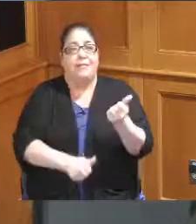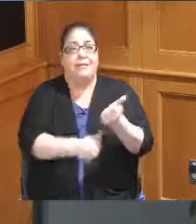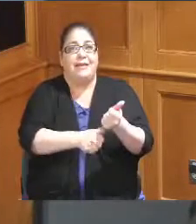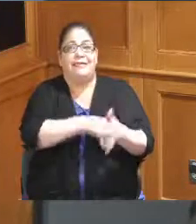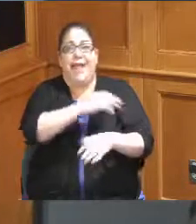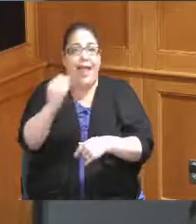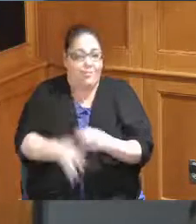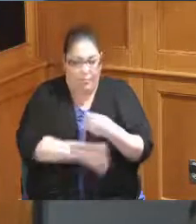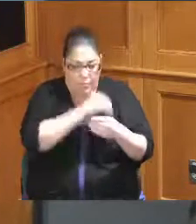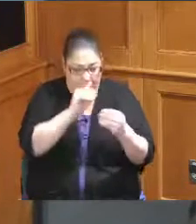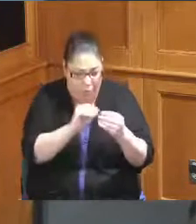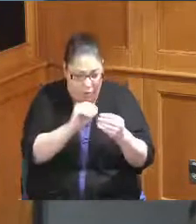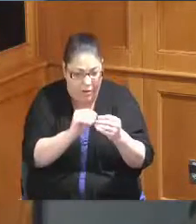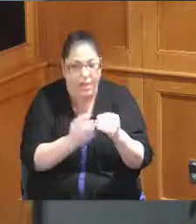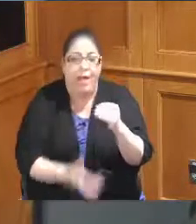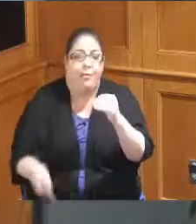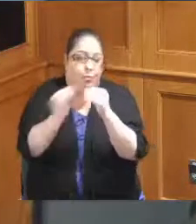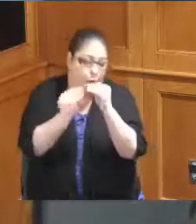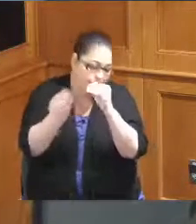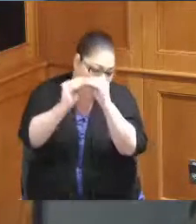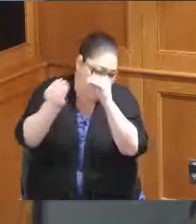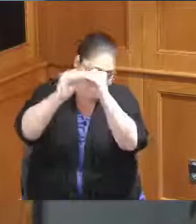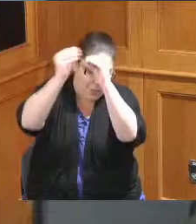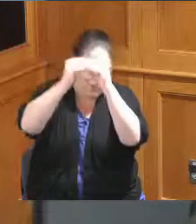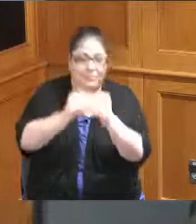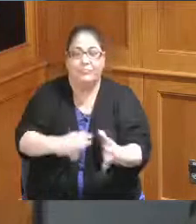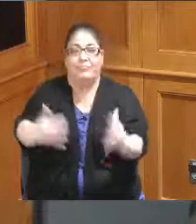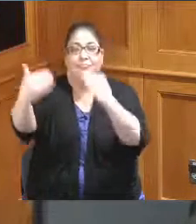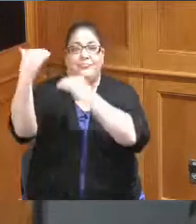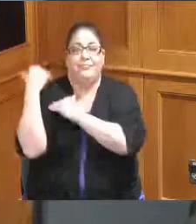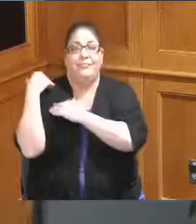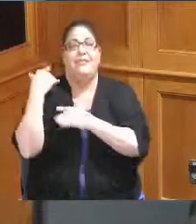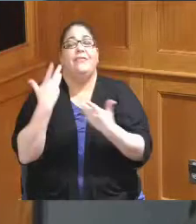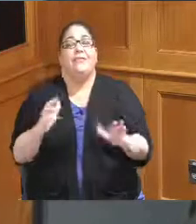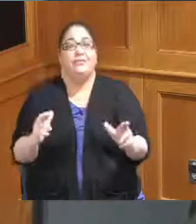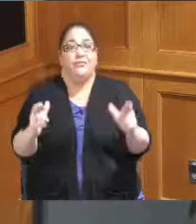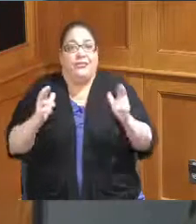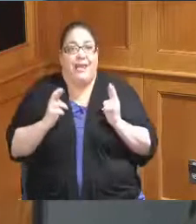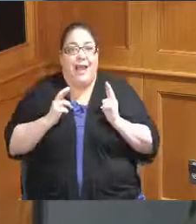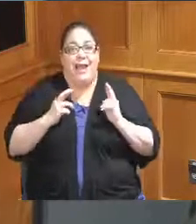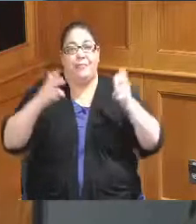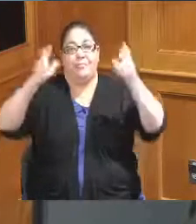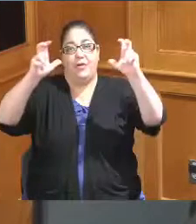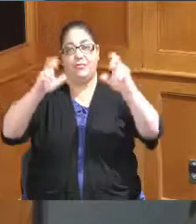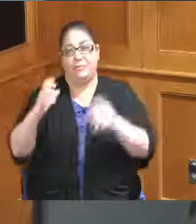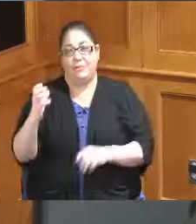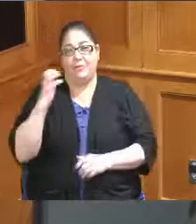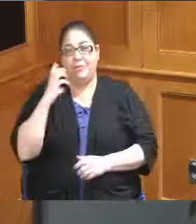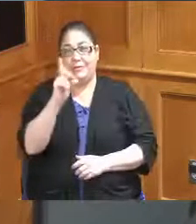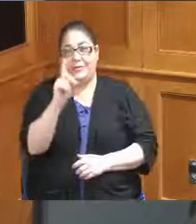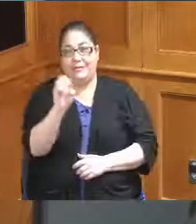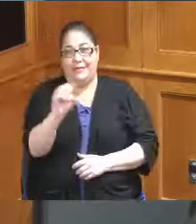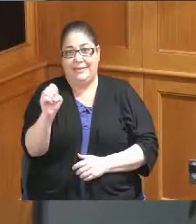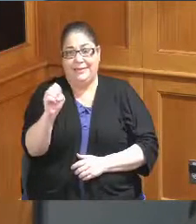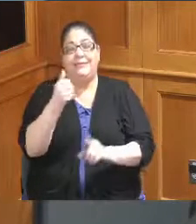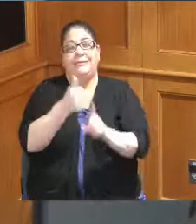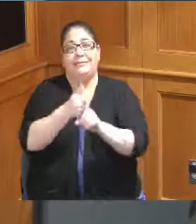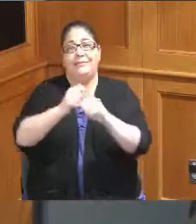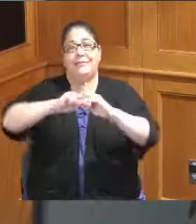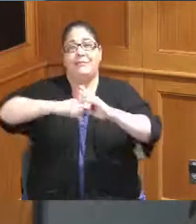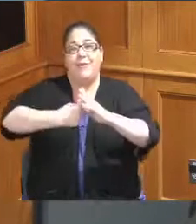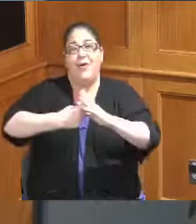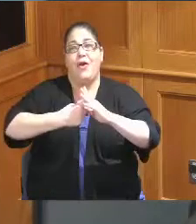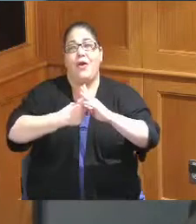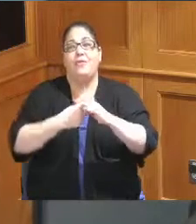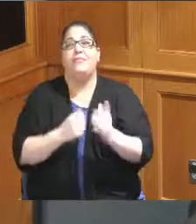whereas after retiring from basketball coach Dee began a career of coaching varsity basketball